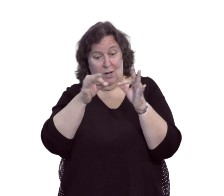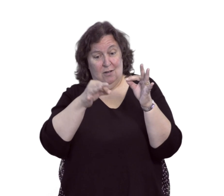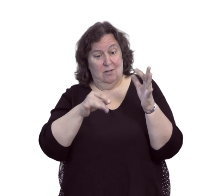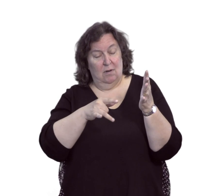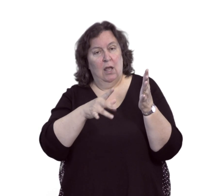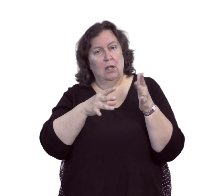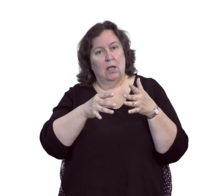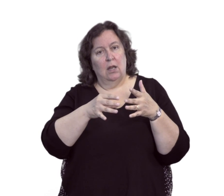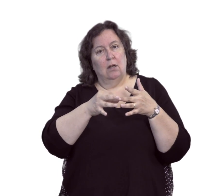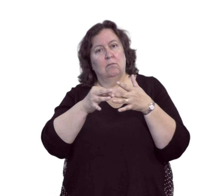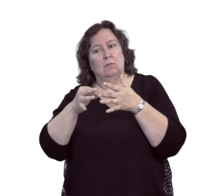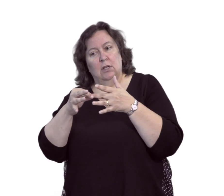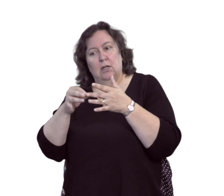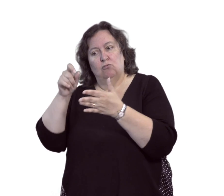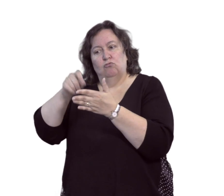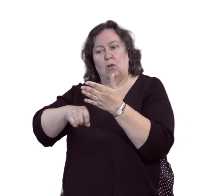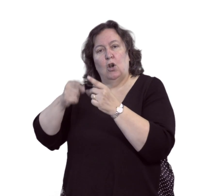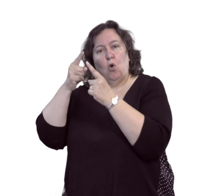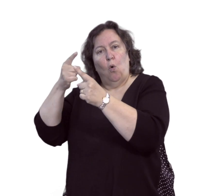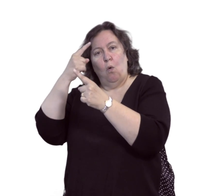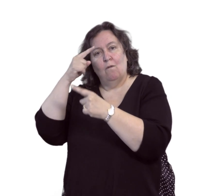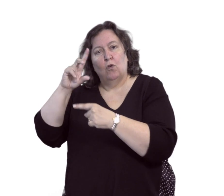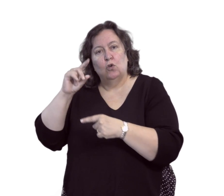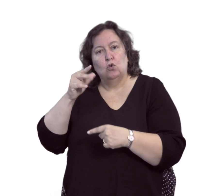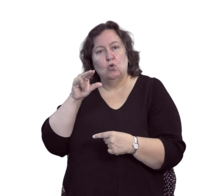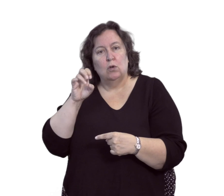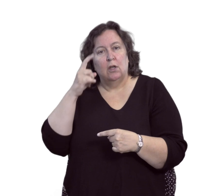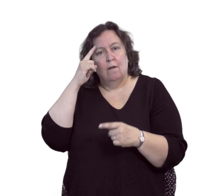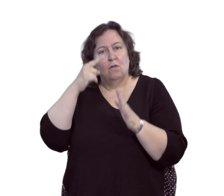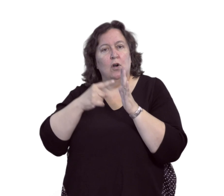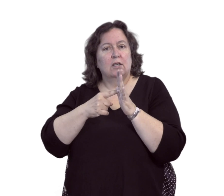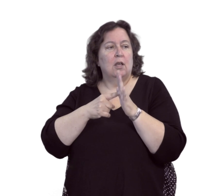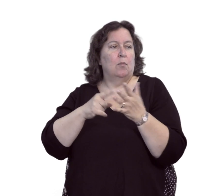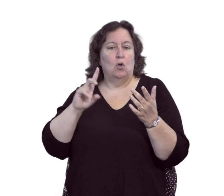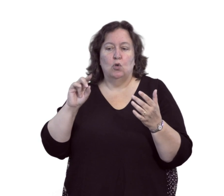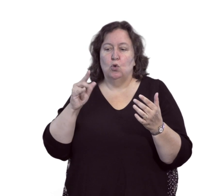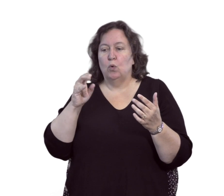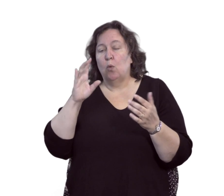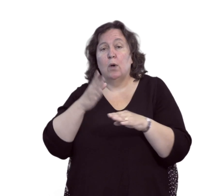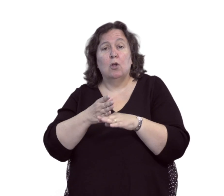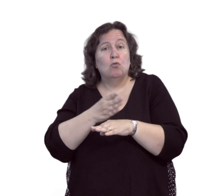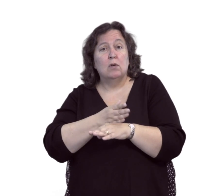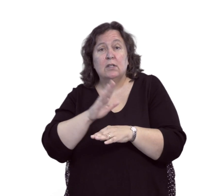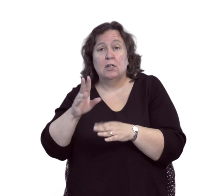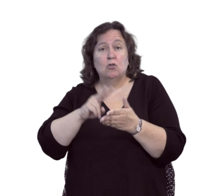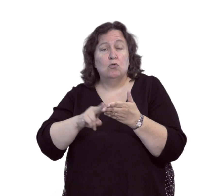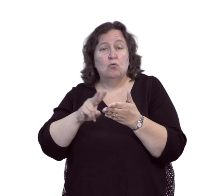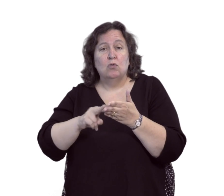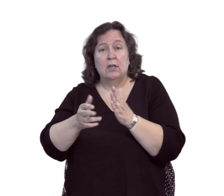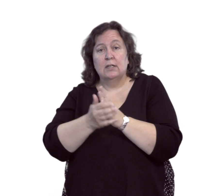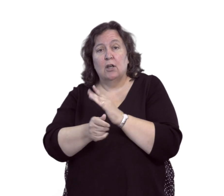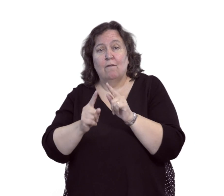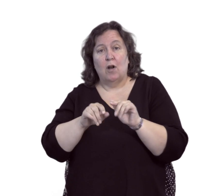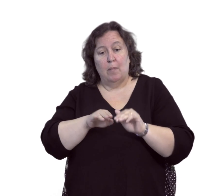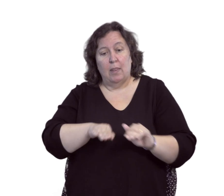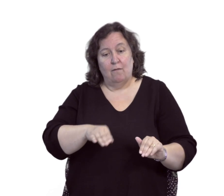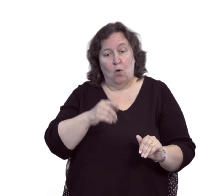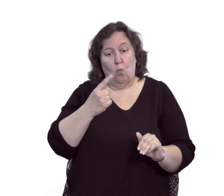This information can then lead into a goal for Doogie such as: Doogie will increase his reading skills